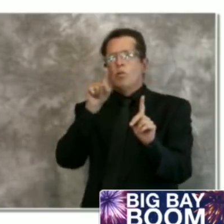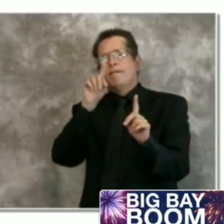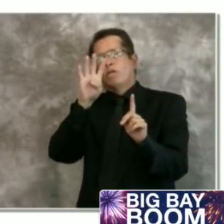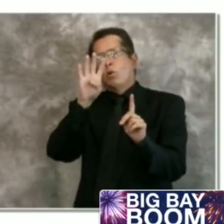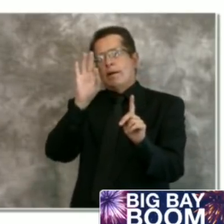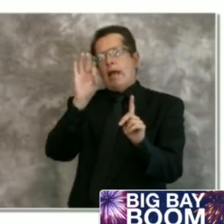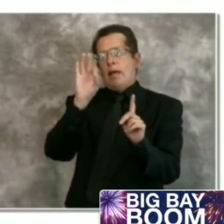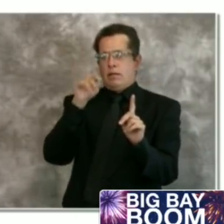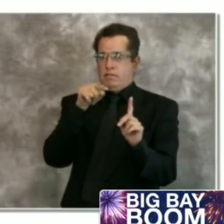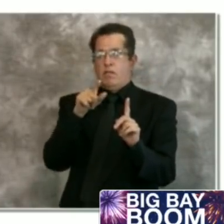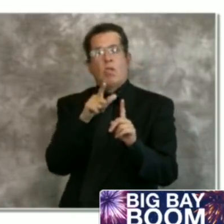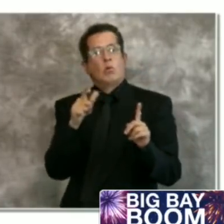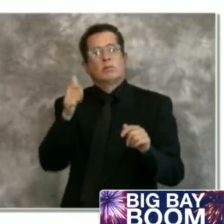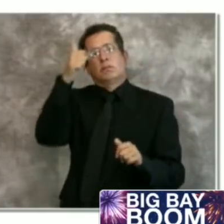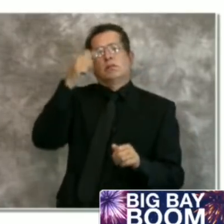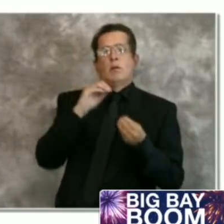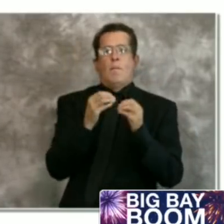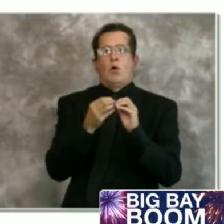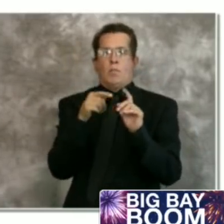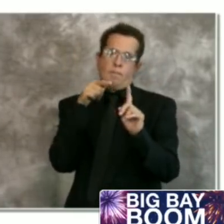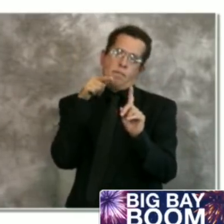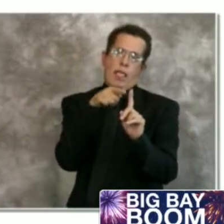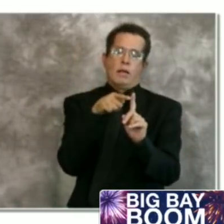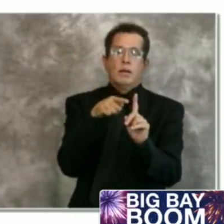THOSE IN THIS AGE GROUP 20 TO